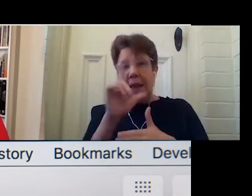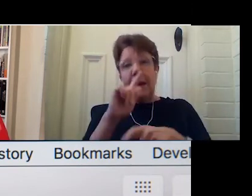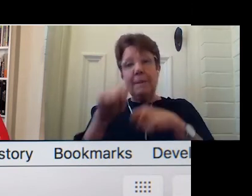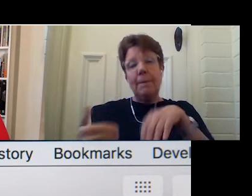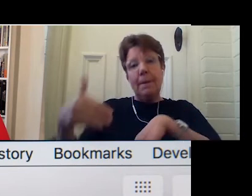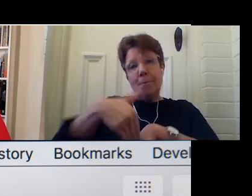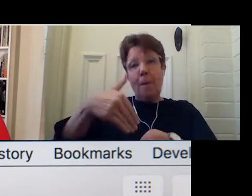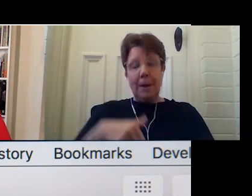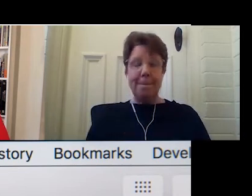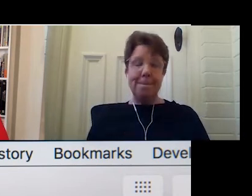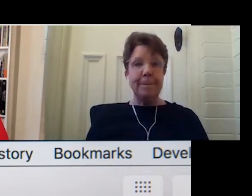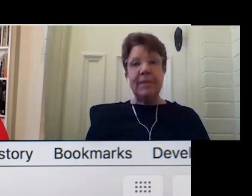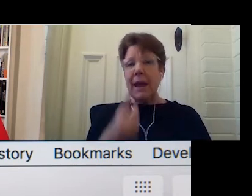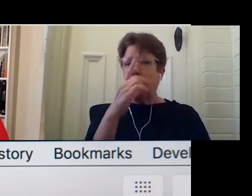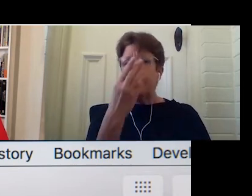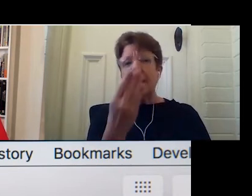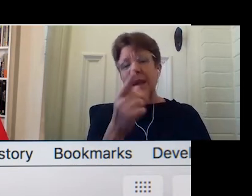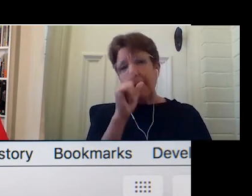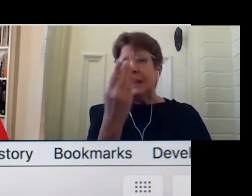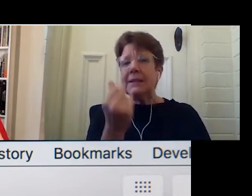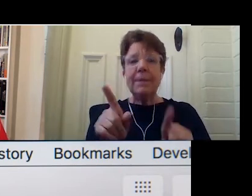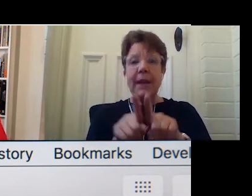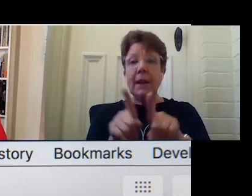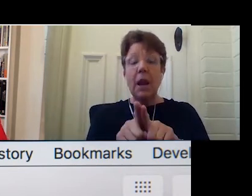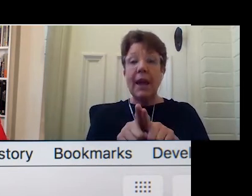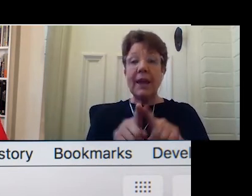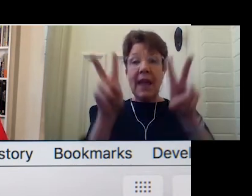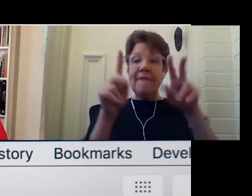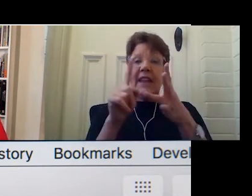Even something as simple as having an "out of office" message on your